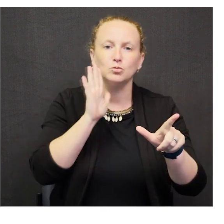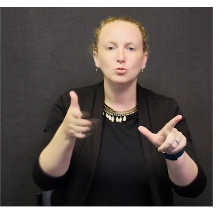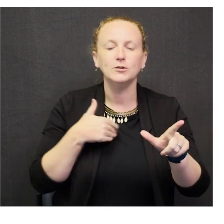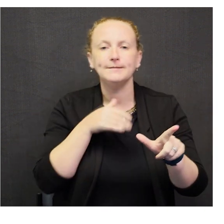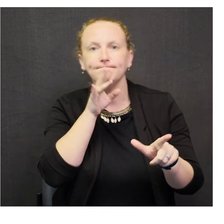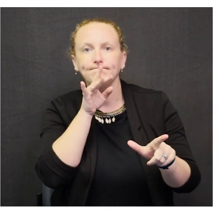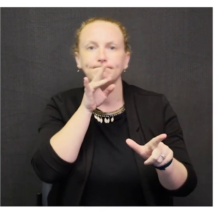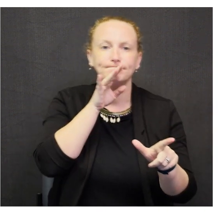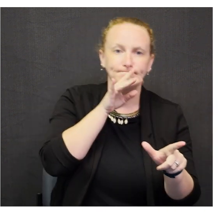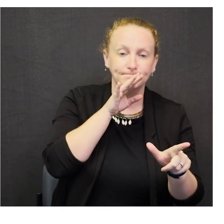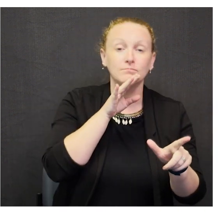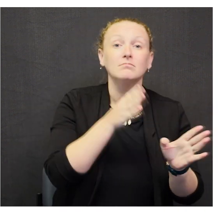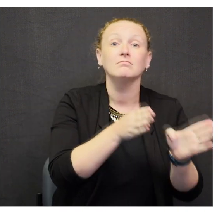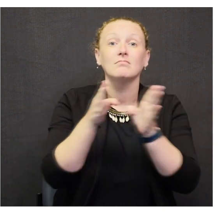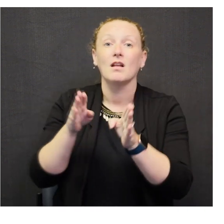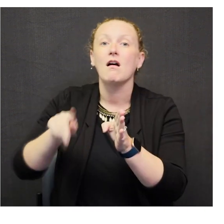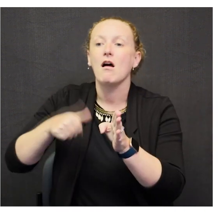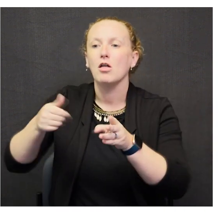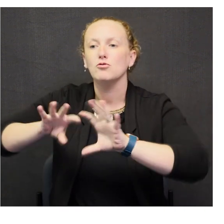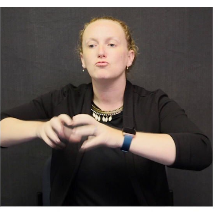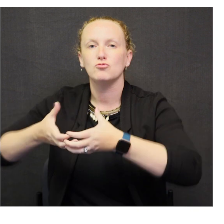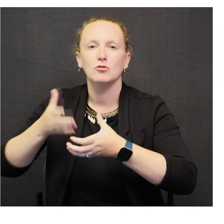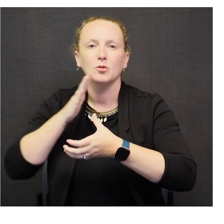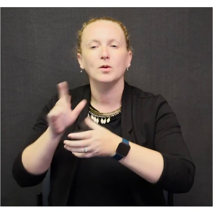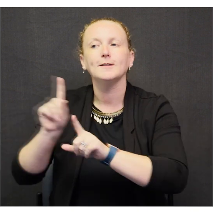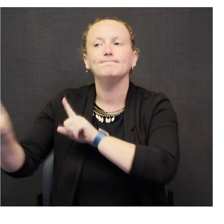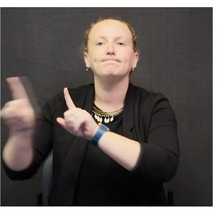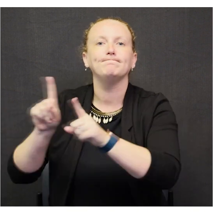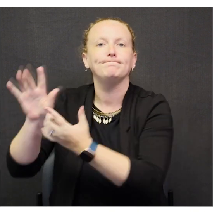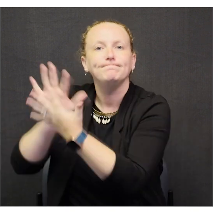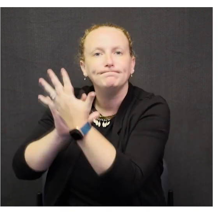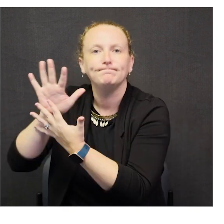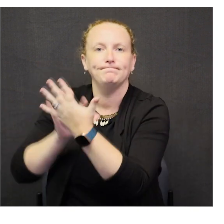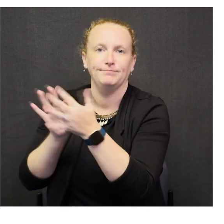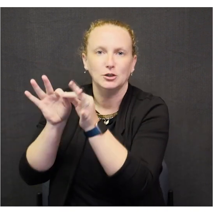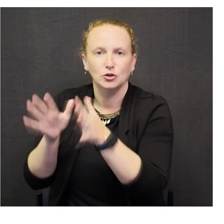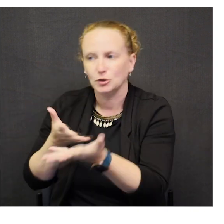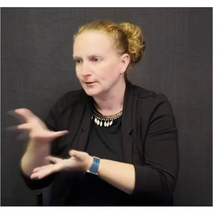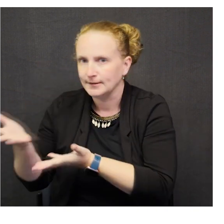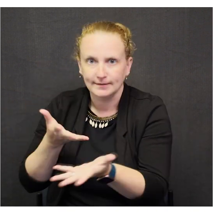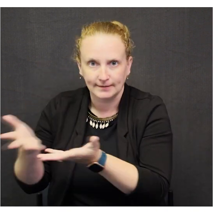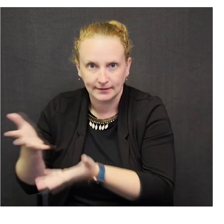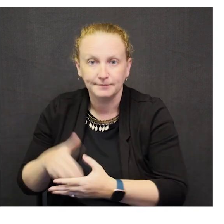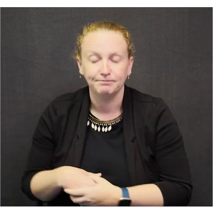to in person, interpreting in their down time log onto video and phone to support the call center.